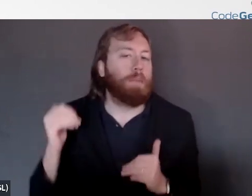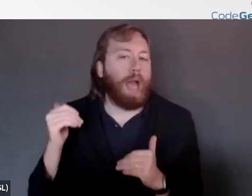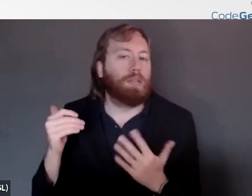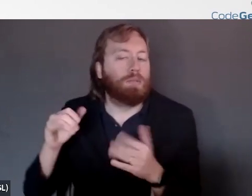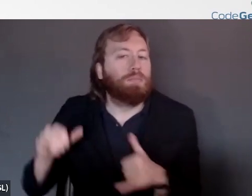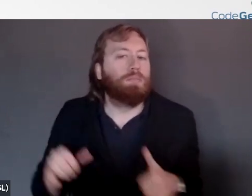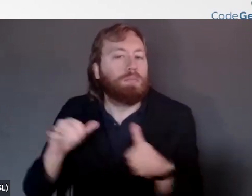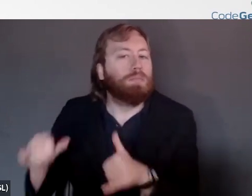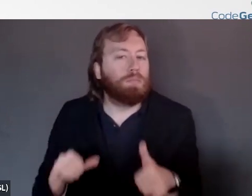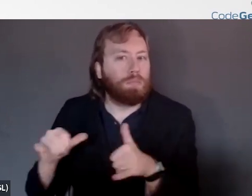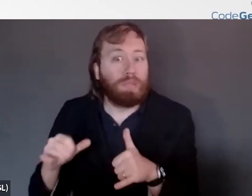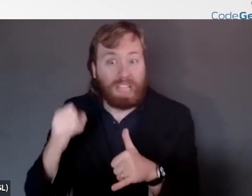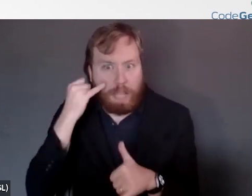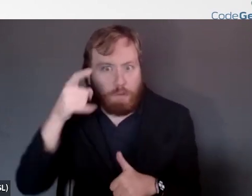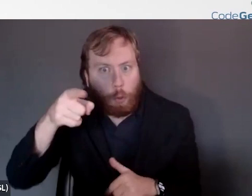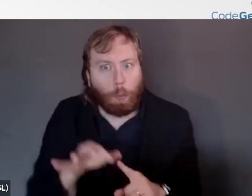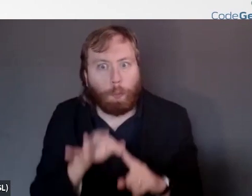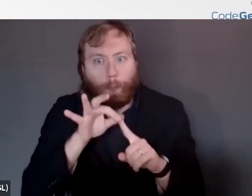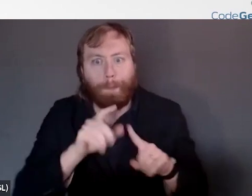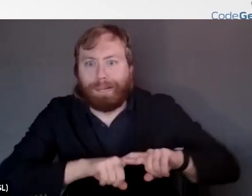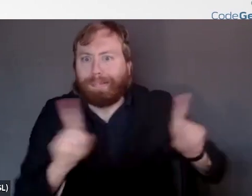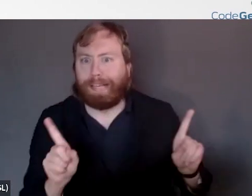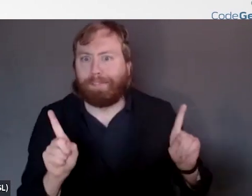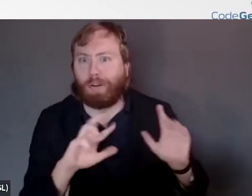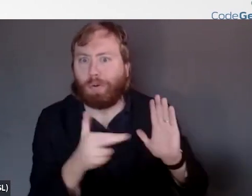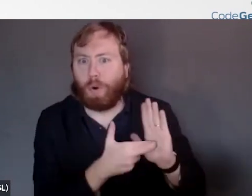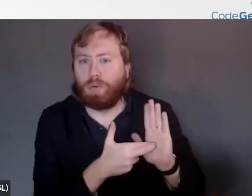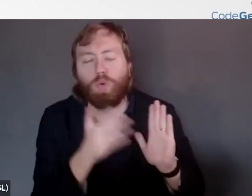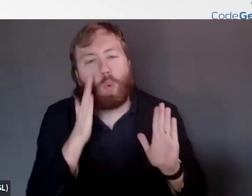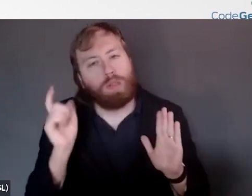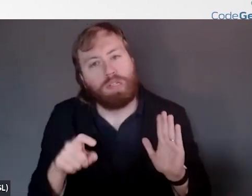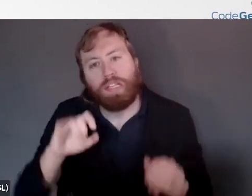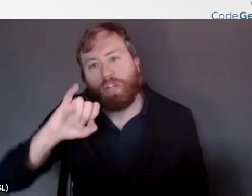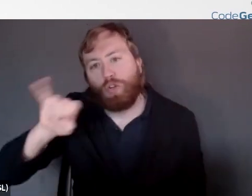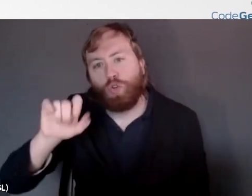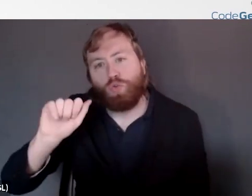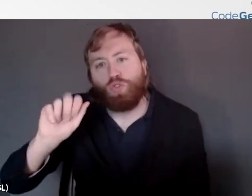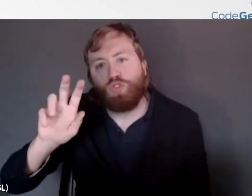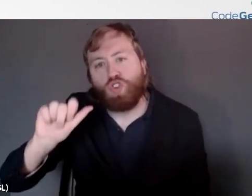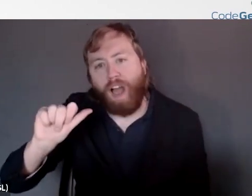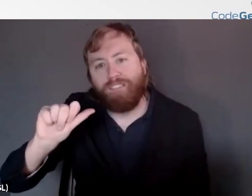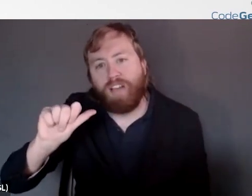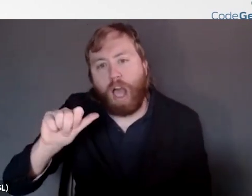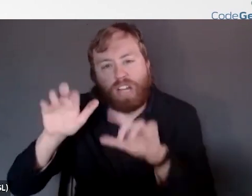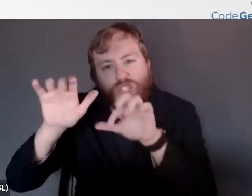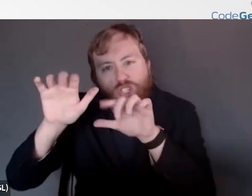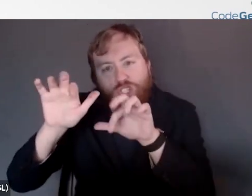you're going to have to also write a bunch of JavaScript to take care of all that yourself, all the expected behaviors.